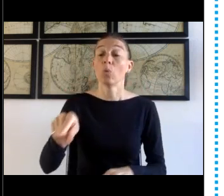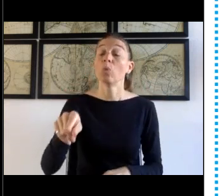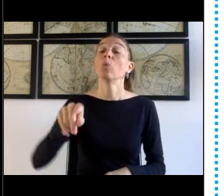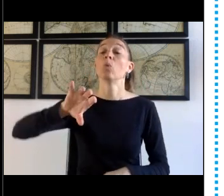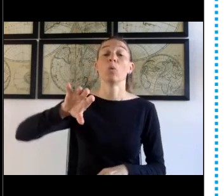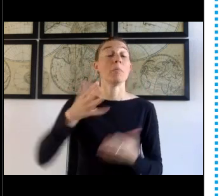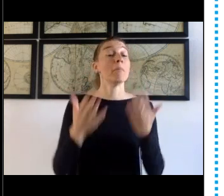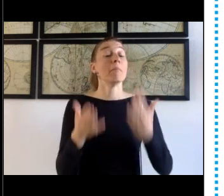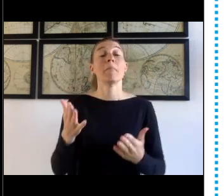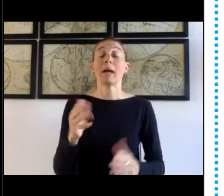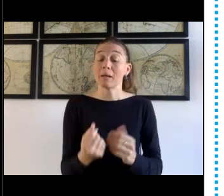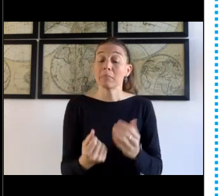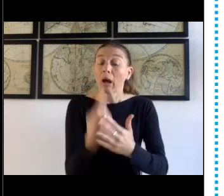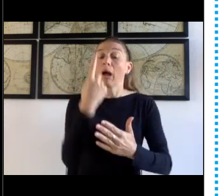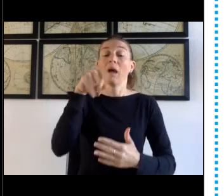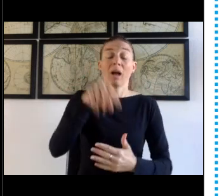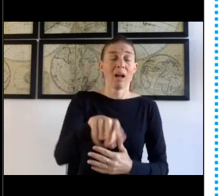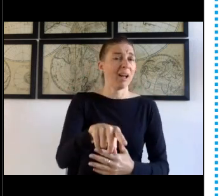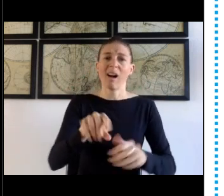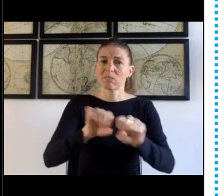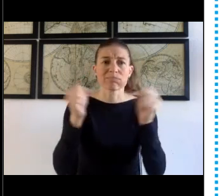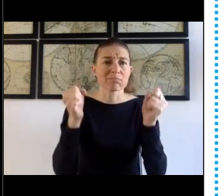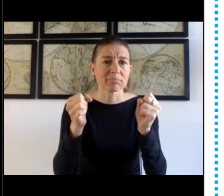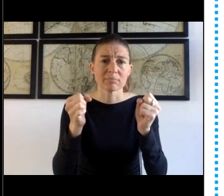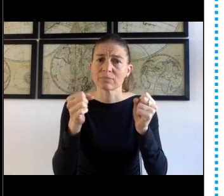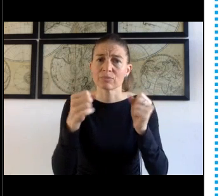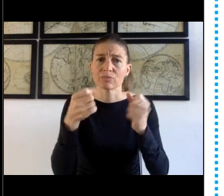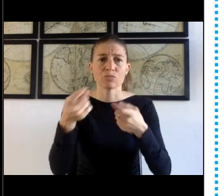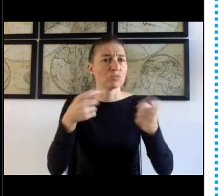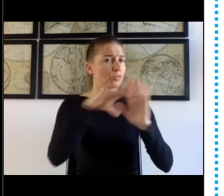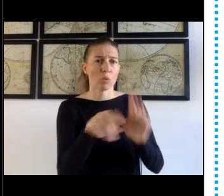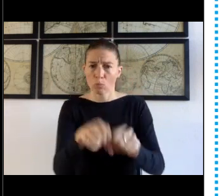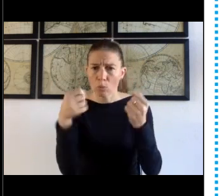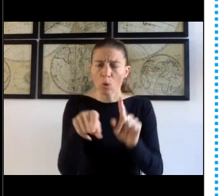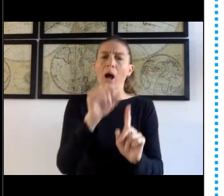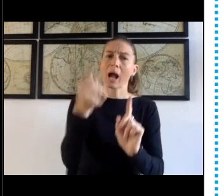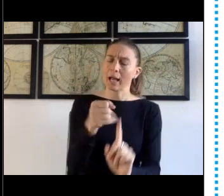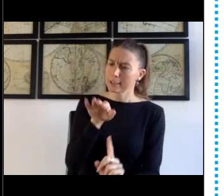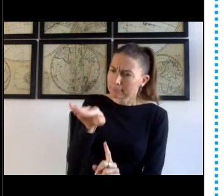where the incident happened and raise their complaints with them.